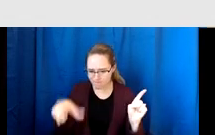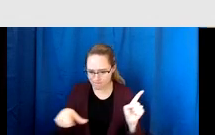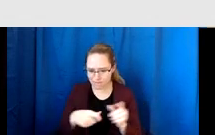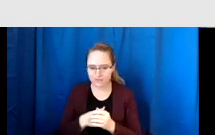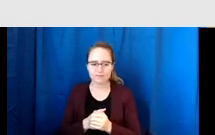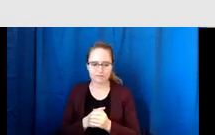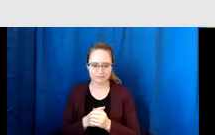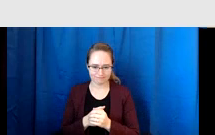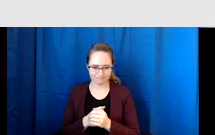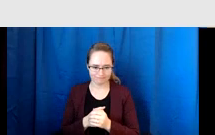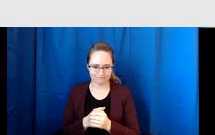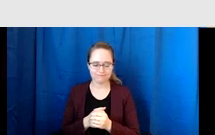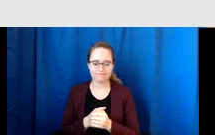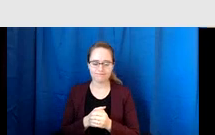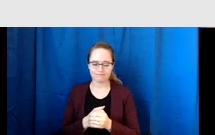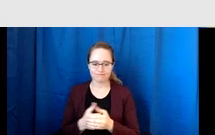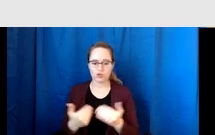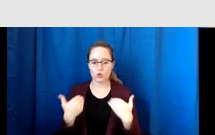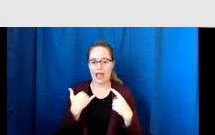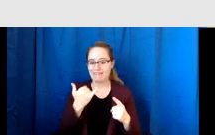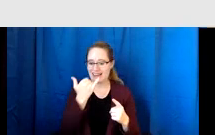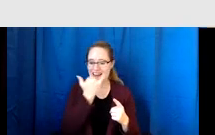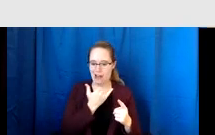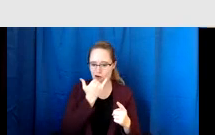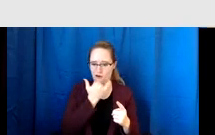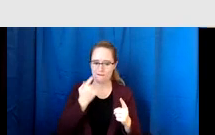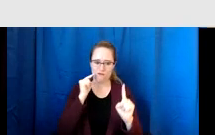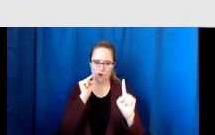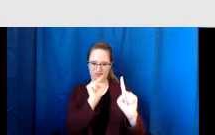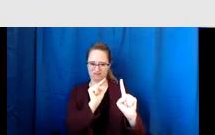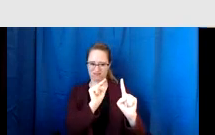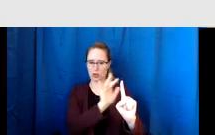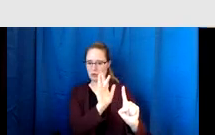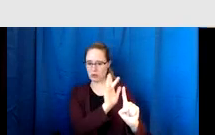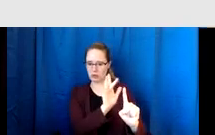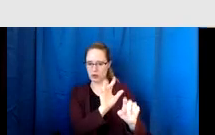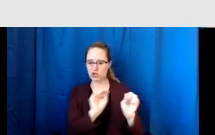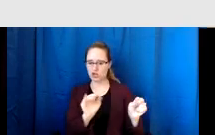So we'd get an error for this empty table header element.